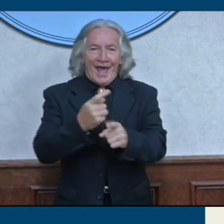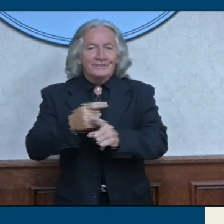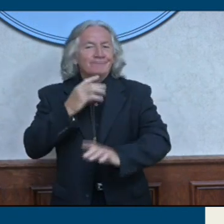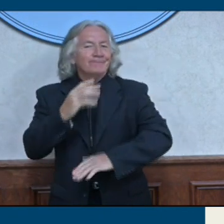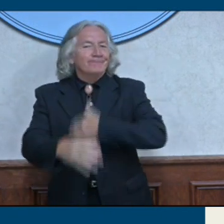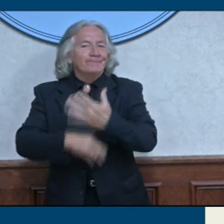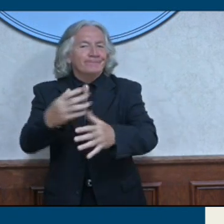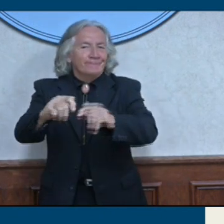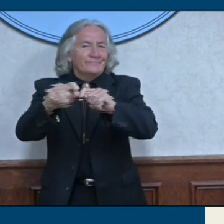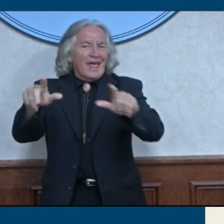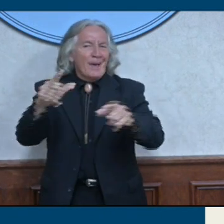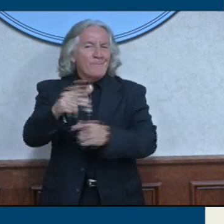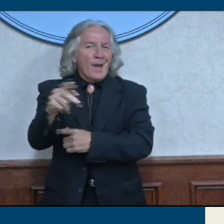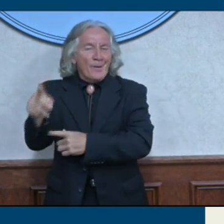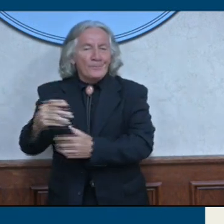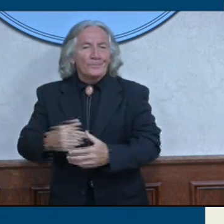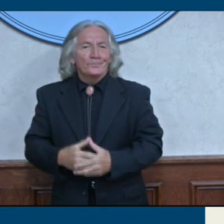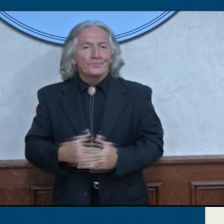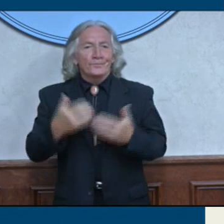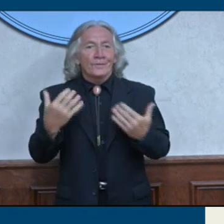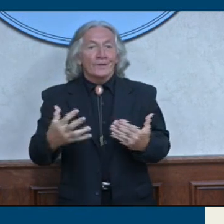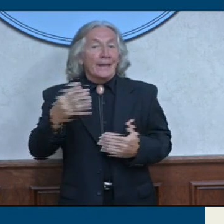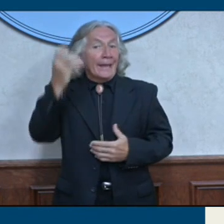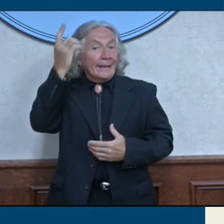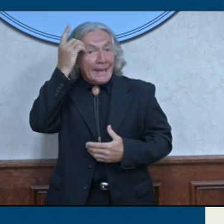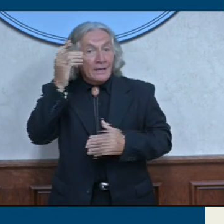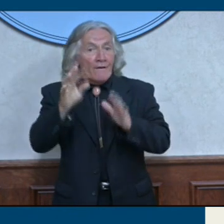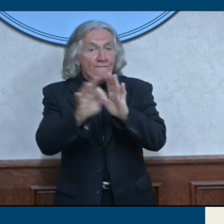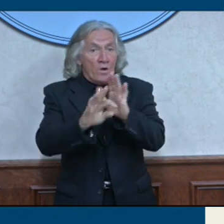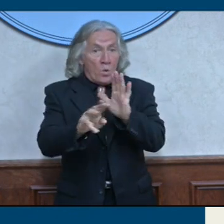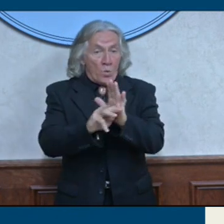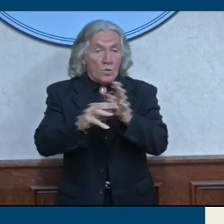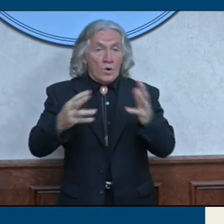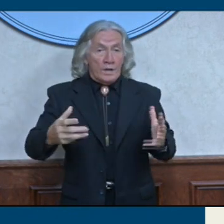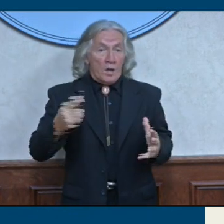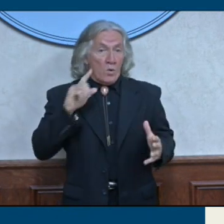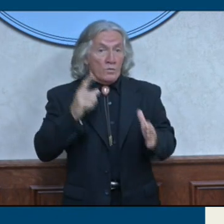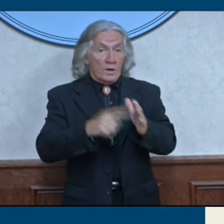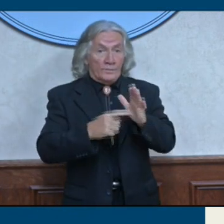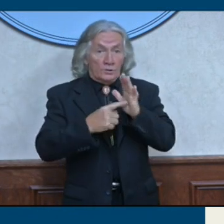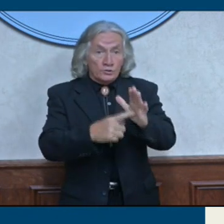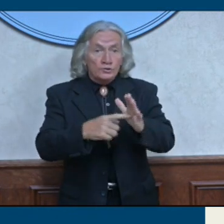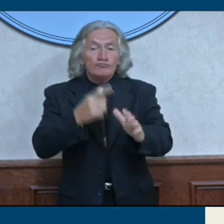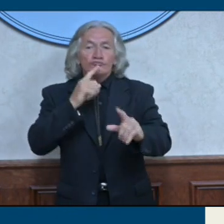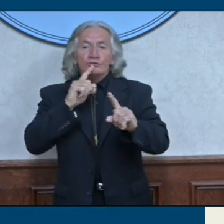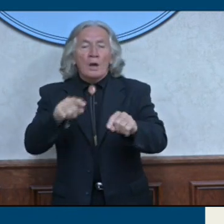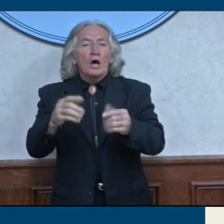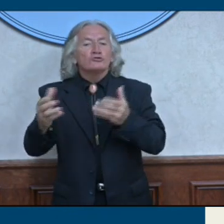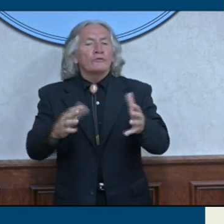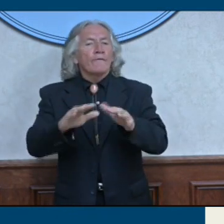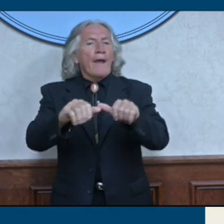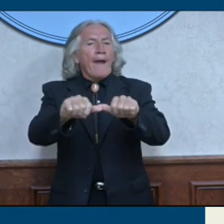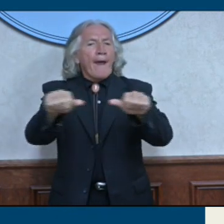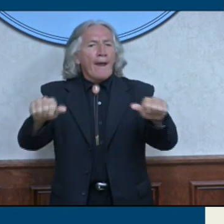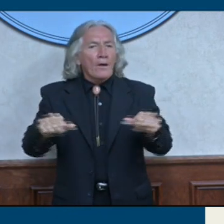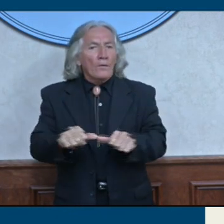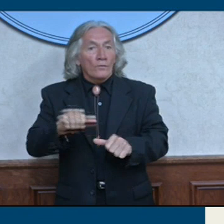REPETITIVE AND I APOLOGIZE FOR THAT BUT OUT TAKE THE SPEED UP A LITTLE BIT AS WE GO THROUGH. IF YOU LOOK AT THE DALLAS FORT